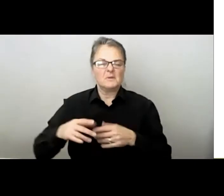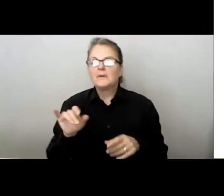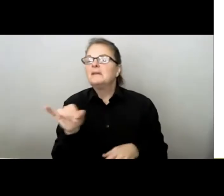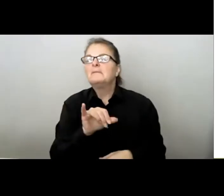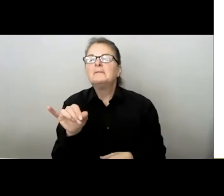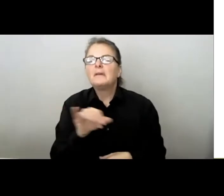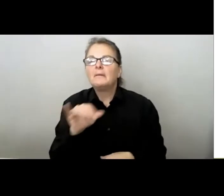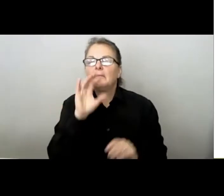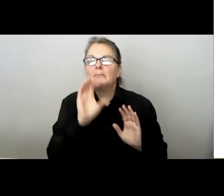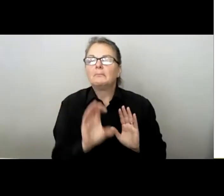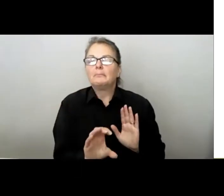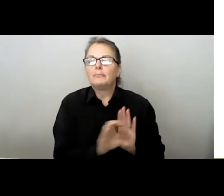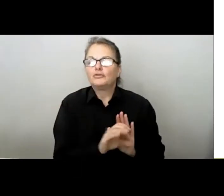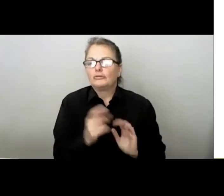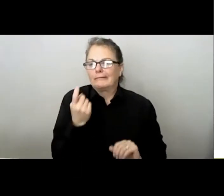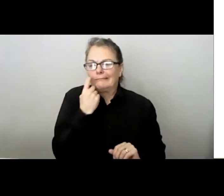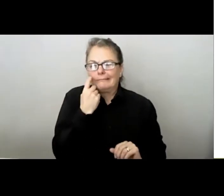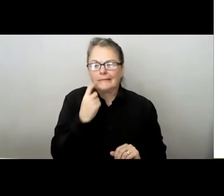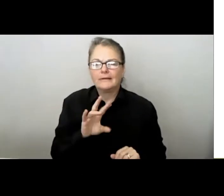SEVEN HANDS – PARDON ME I THINK I SAID NINE BEFORE.